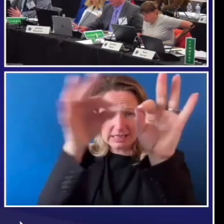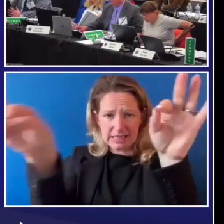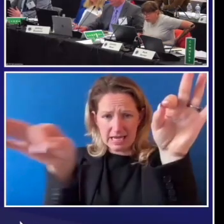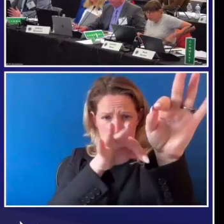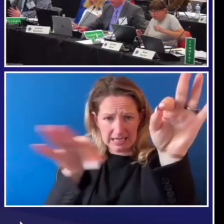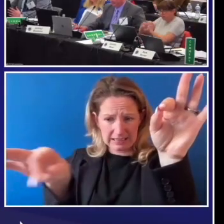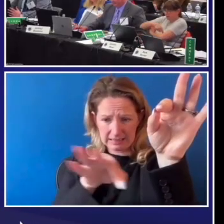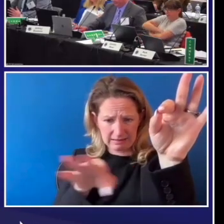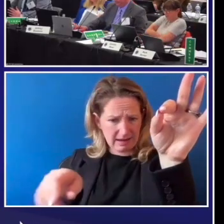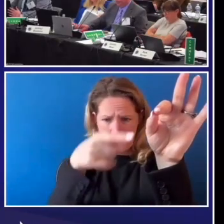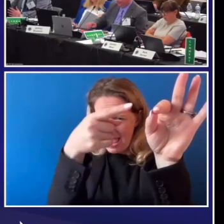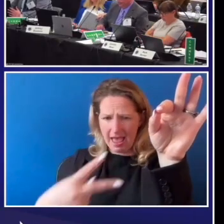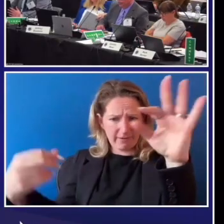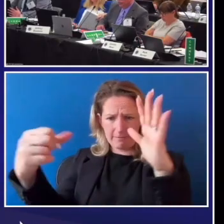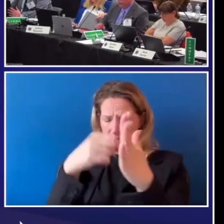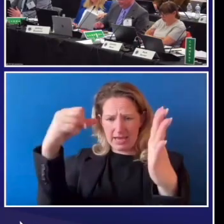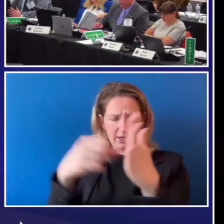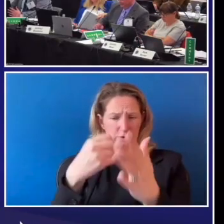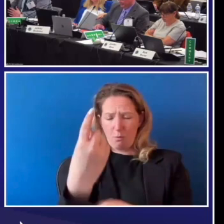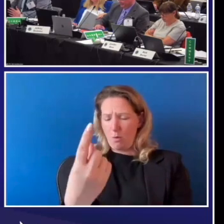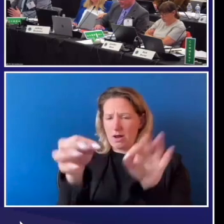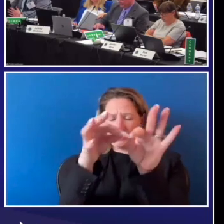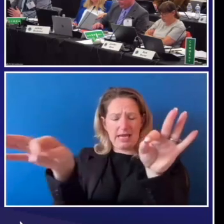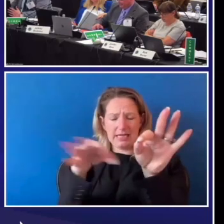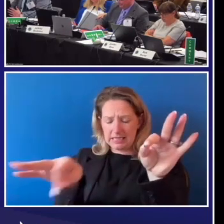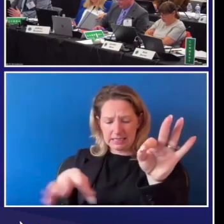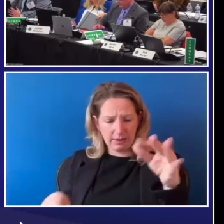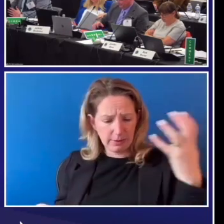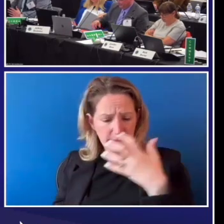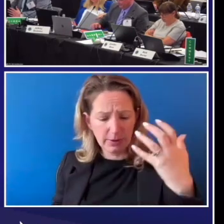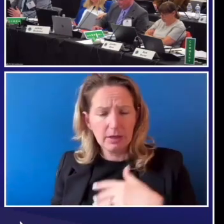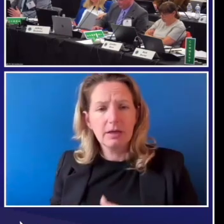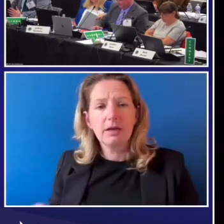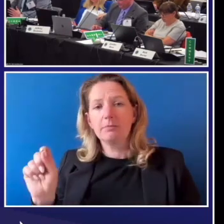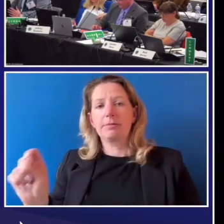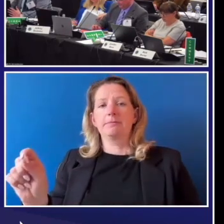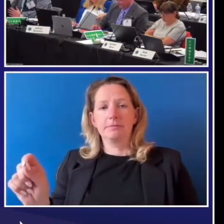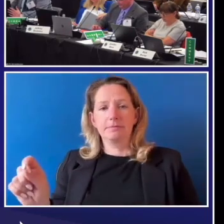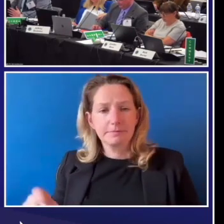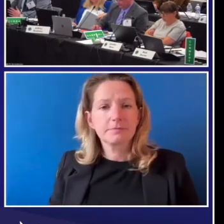But in that 1st sentence, closer to the bottom half of the page, uh, uh, after a